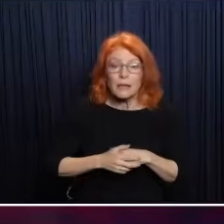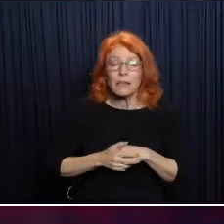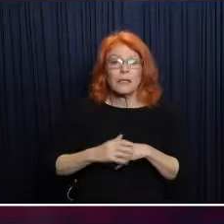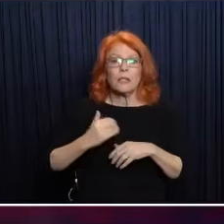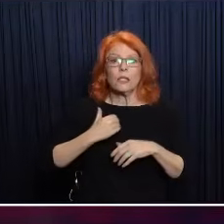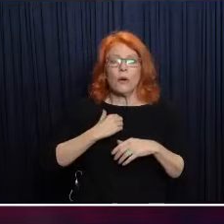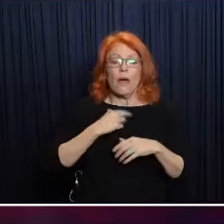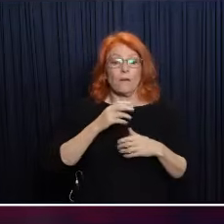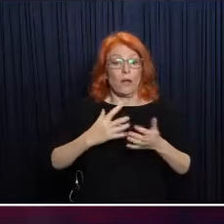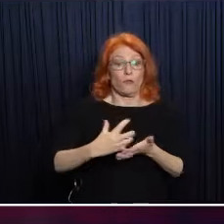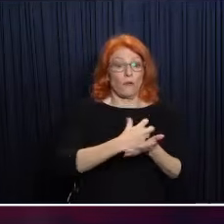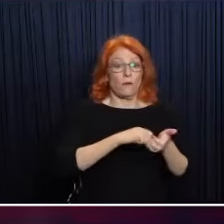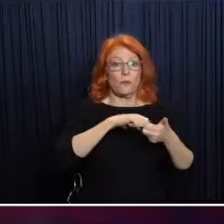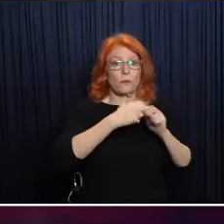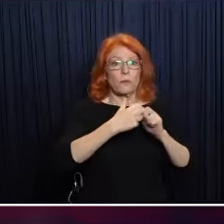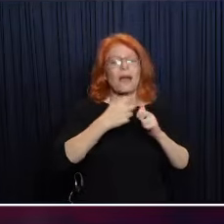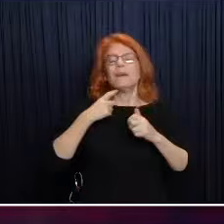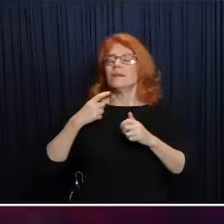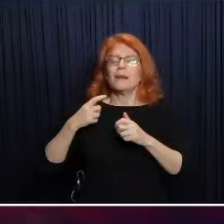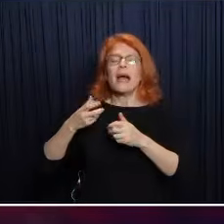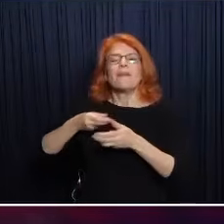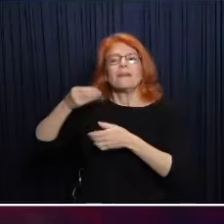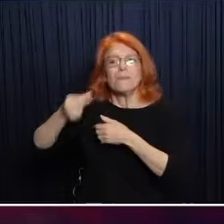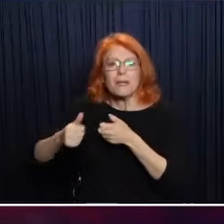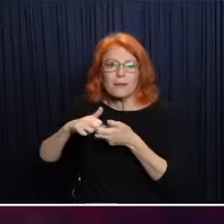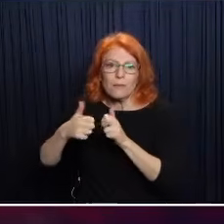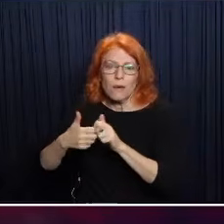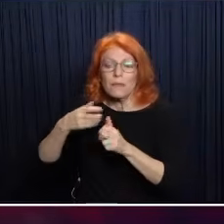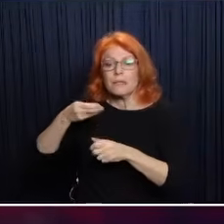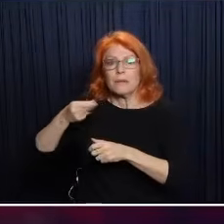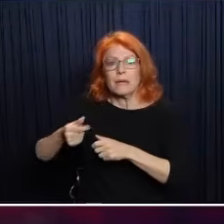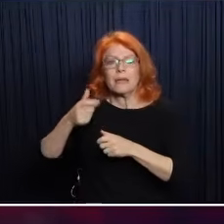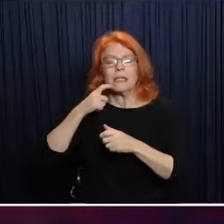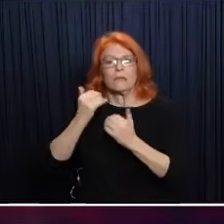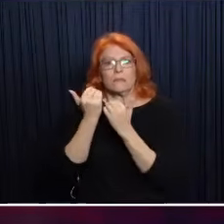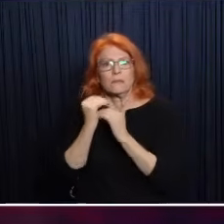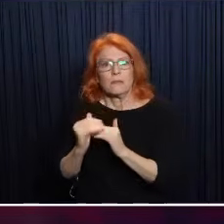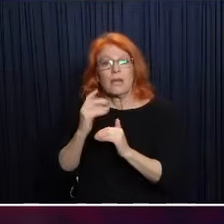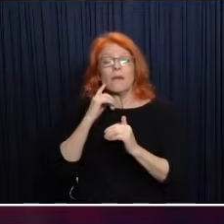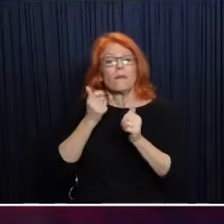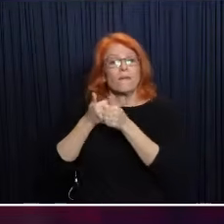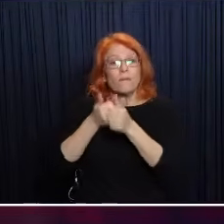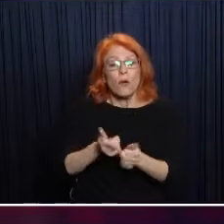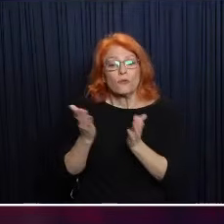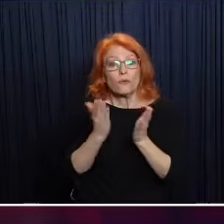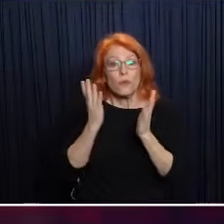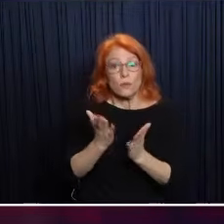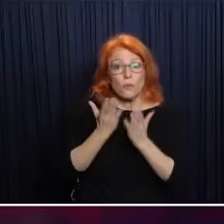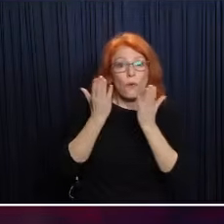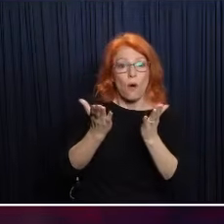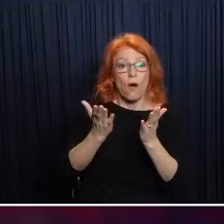WE TURN AROUND AS REPUBLICANS AND CUT TAXES BUT DO NOT REDUCE OUR SPENDING. WE DO NOT HAVE A REVENUE